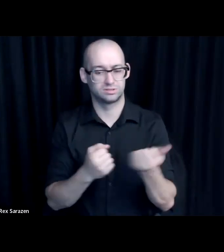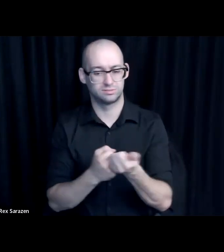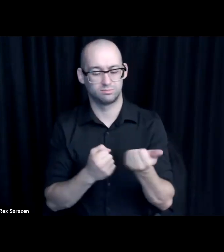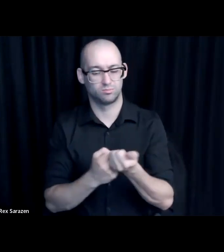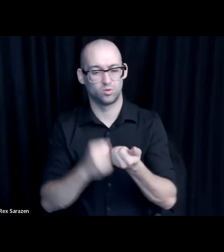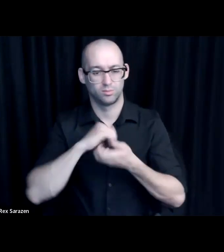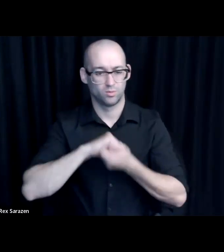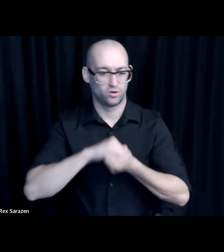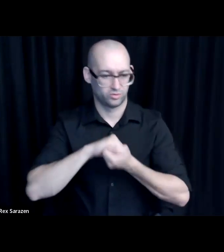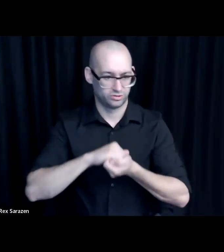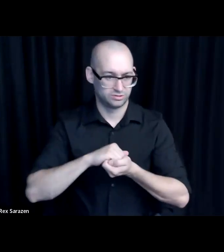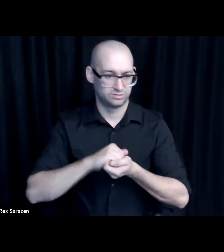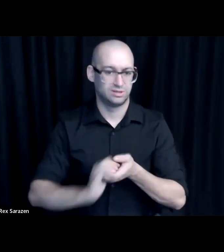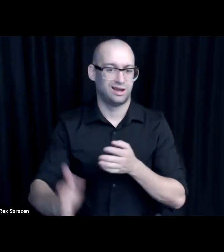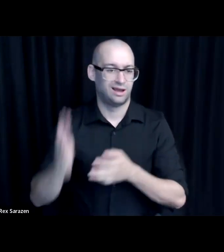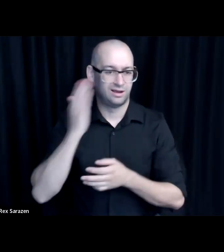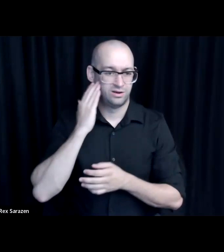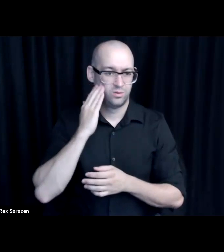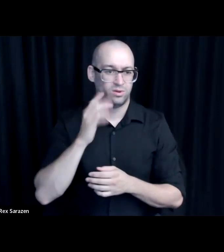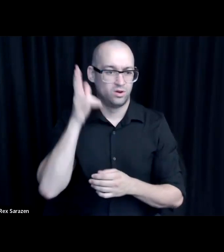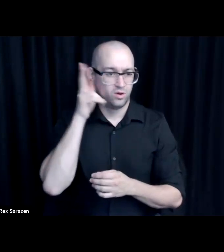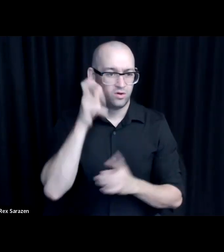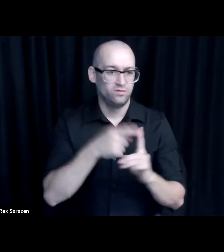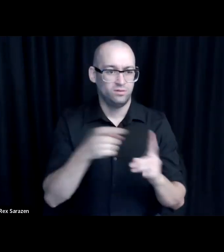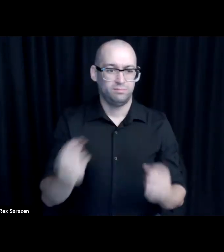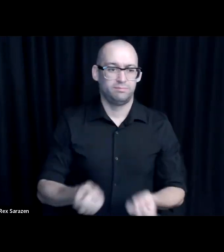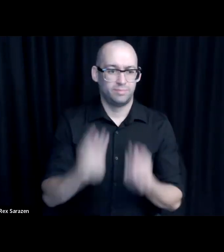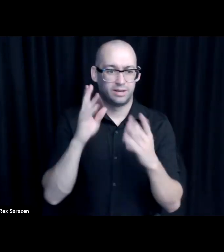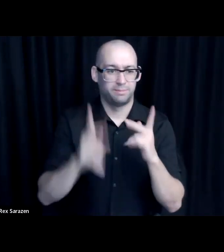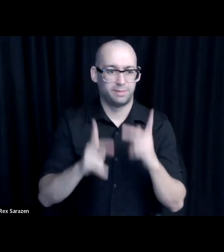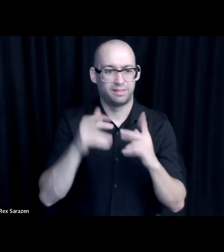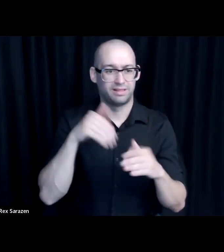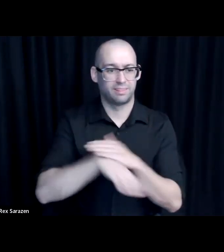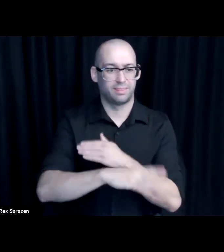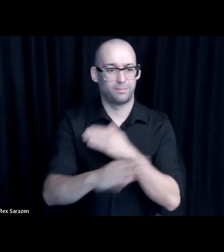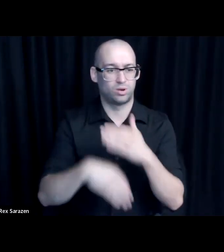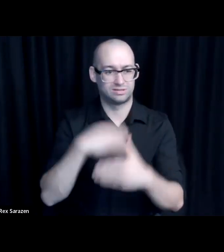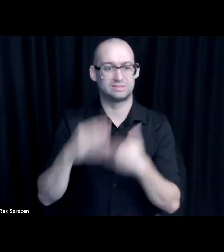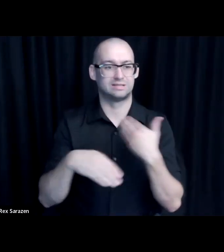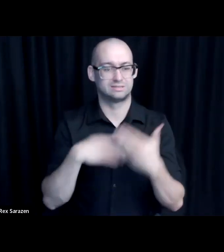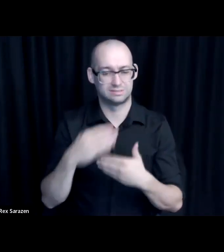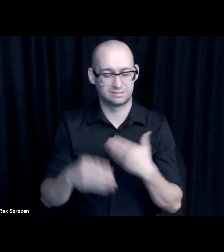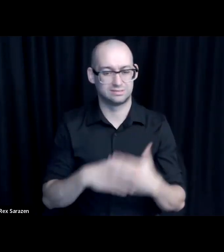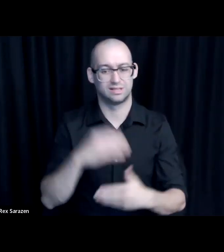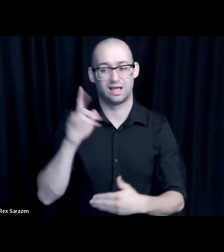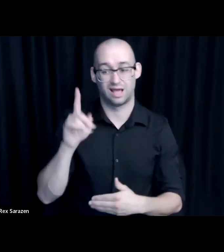I know we've heard from a lot of folks in this process that if we ask the question, you know,